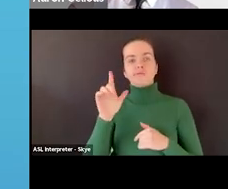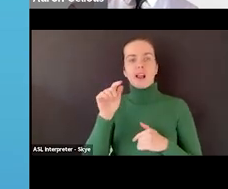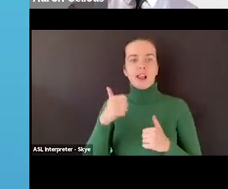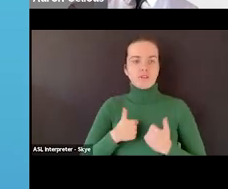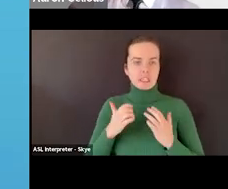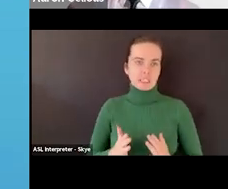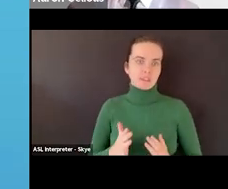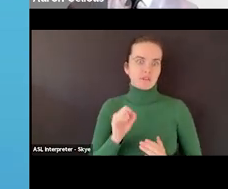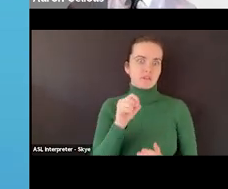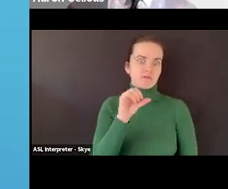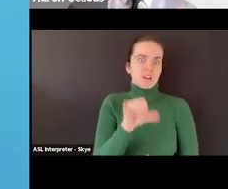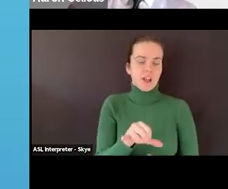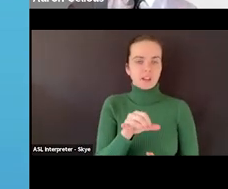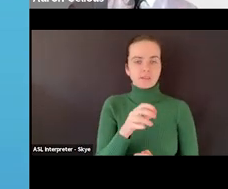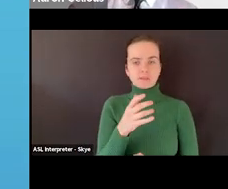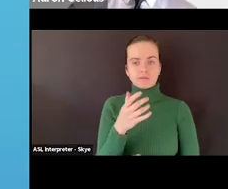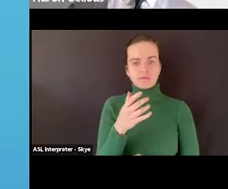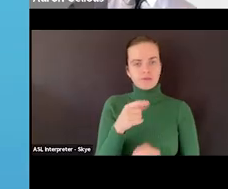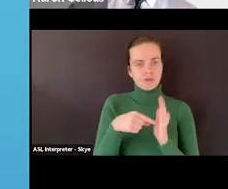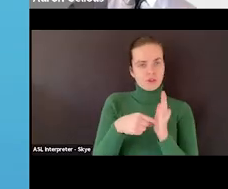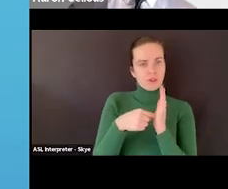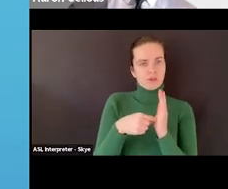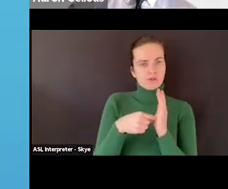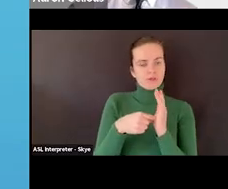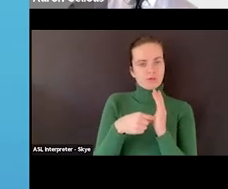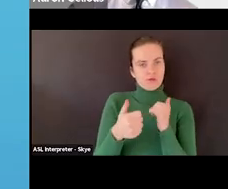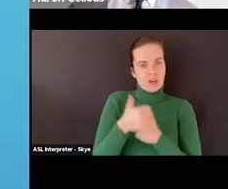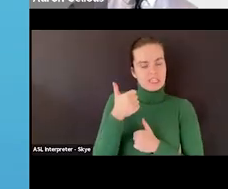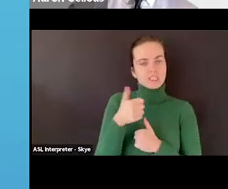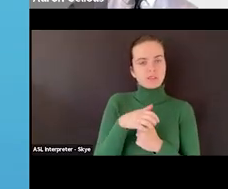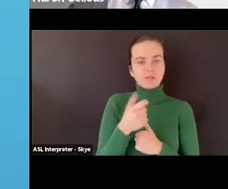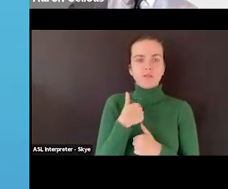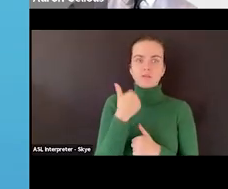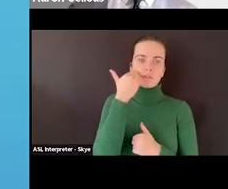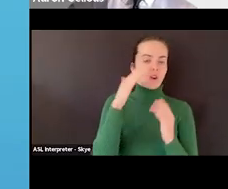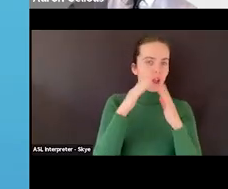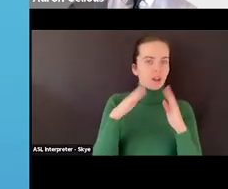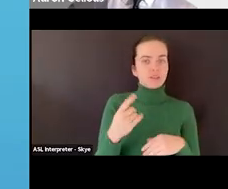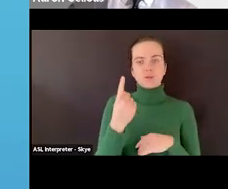So that is sort of demonstrating the risk profile. We know that housing is one of